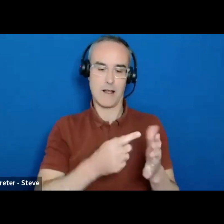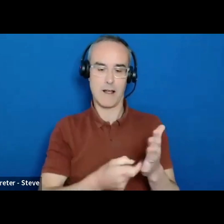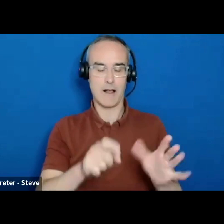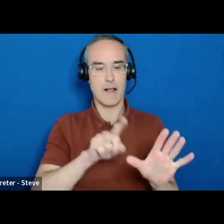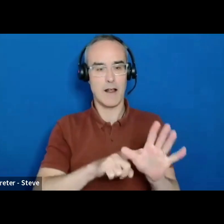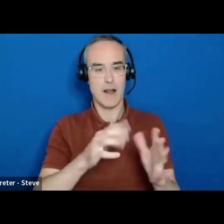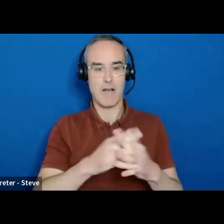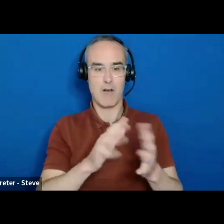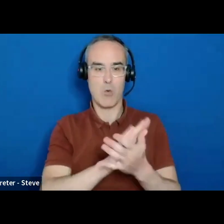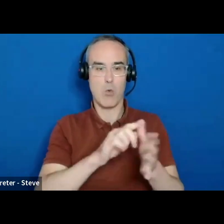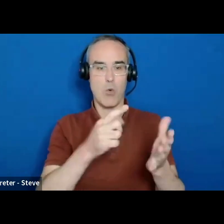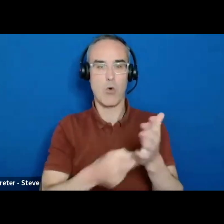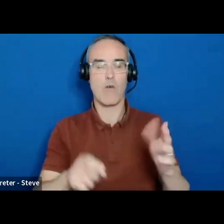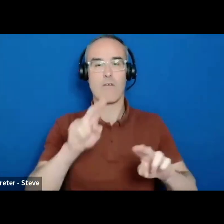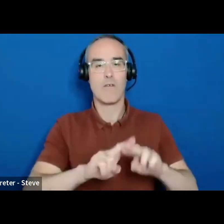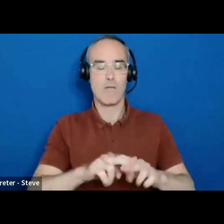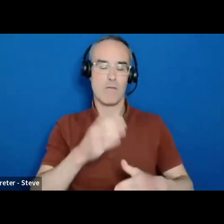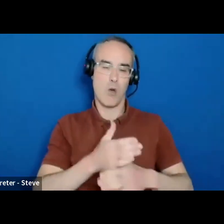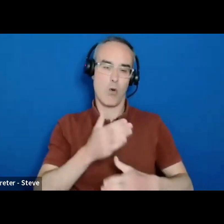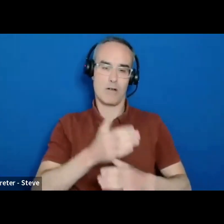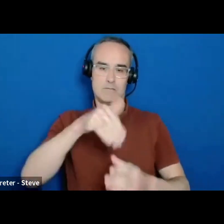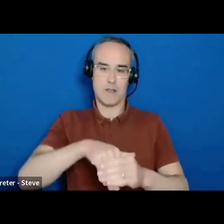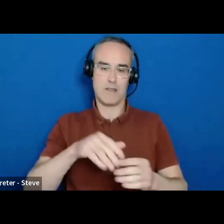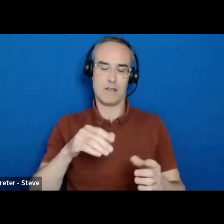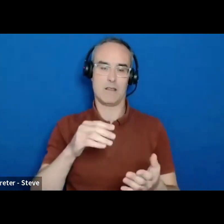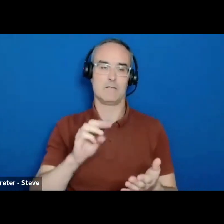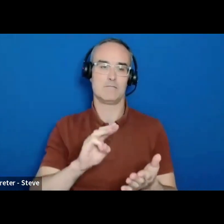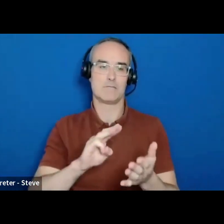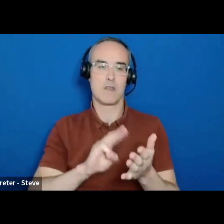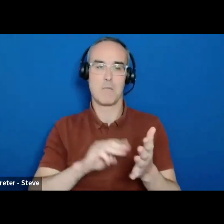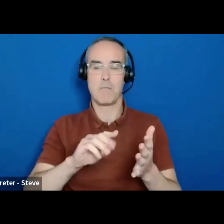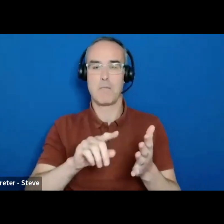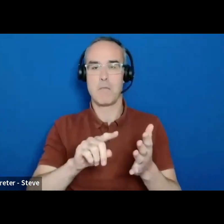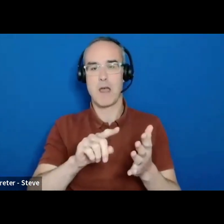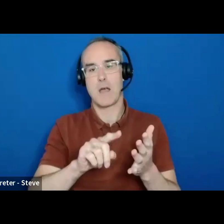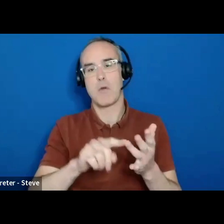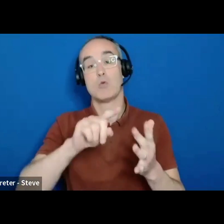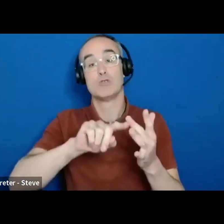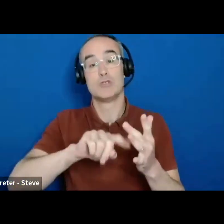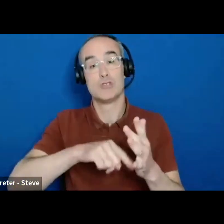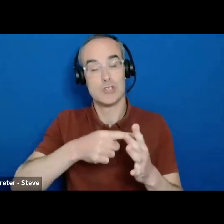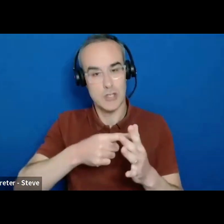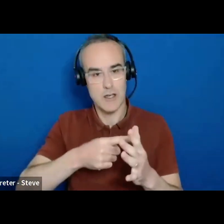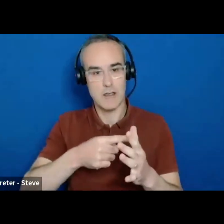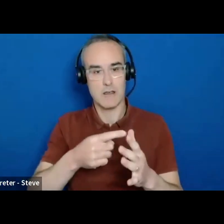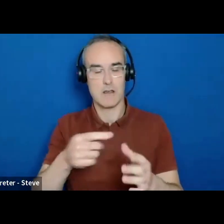Justice's Public Appointments team. My role in, is in in regard to engagement with,